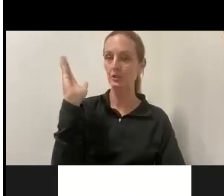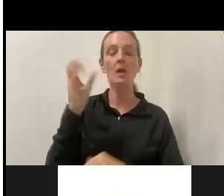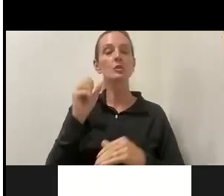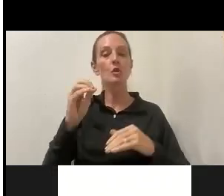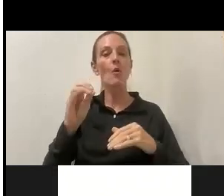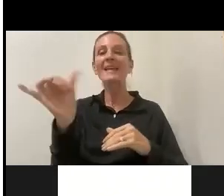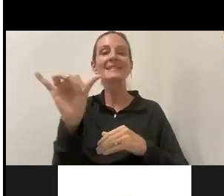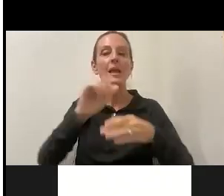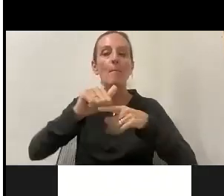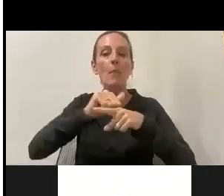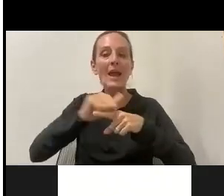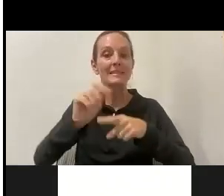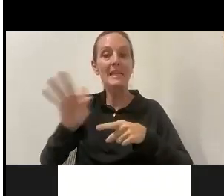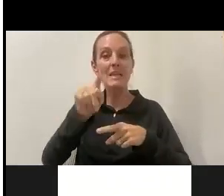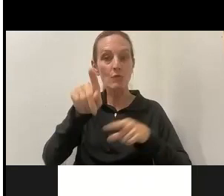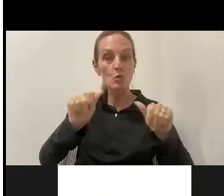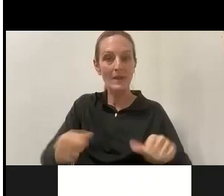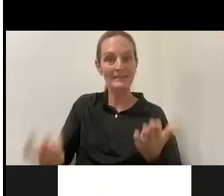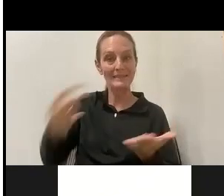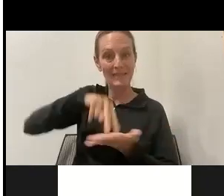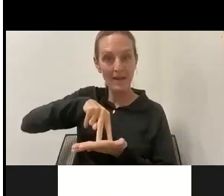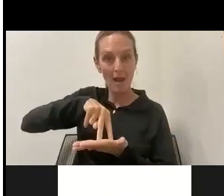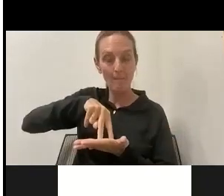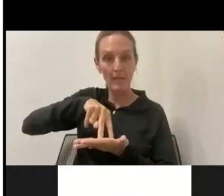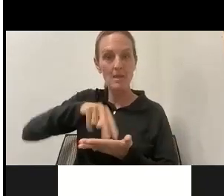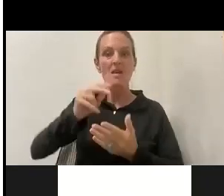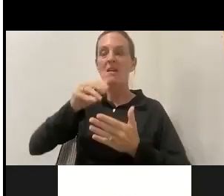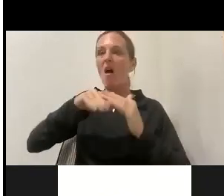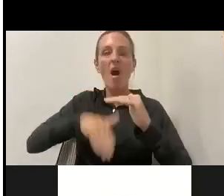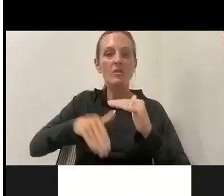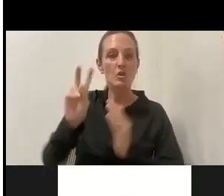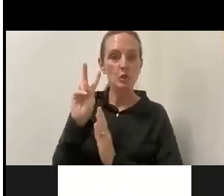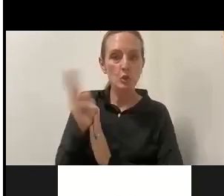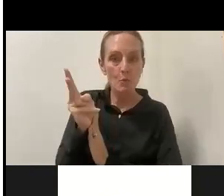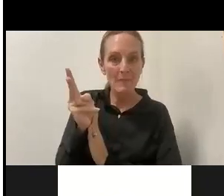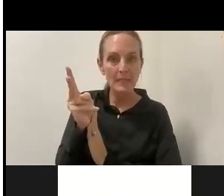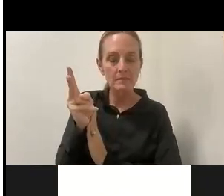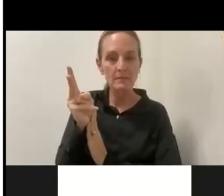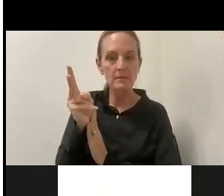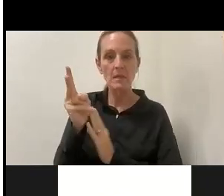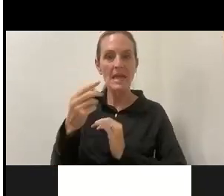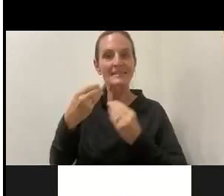can stand up and within less than two minutes sell your project to somebody in an elevator,